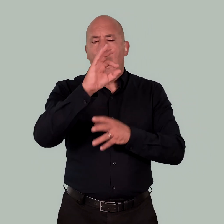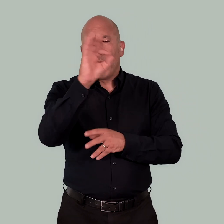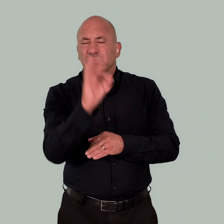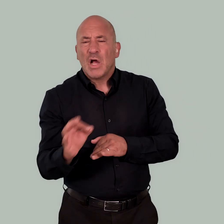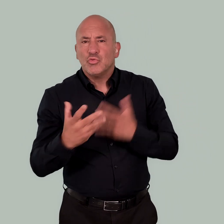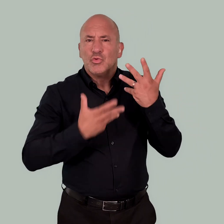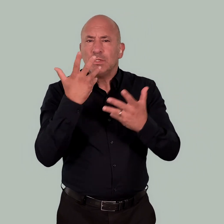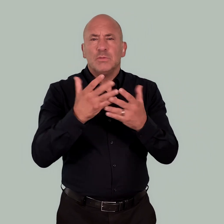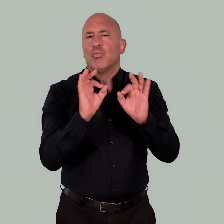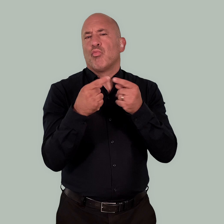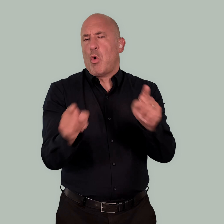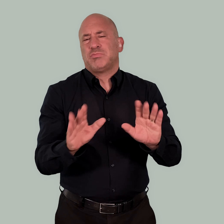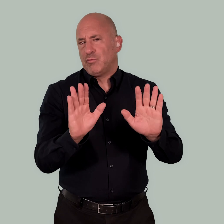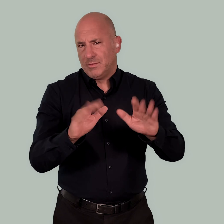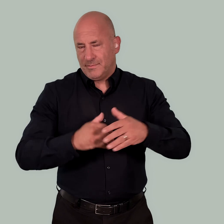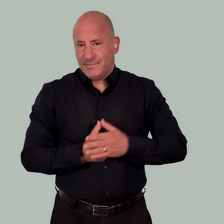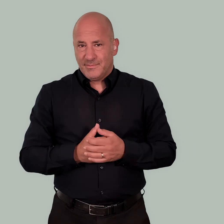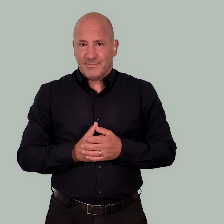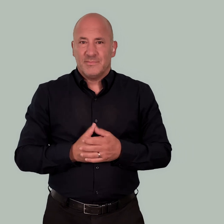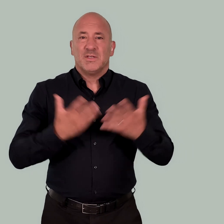This will not make a material difference to the percentages shown)